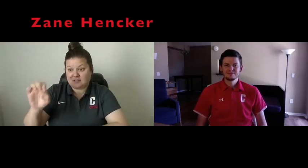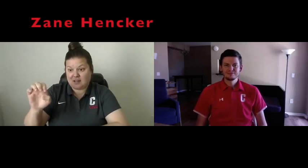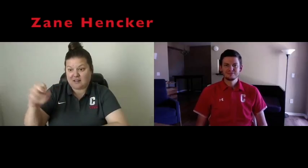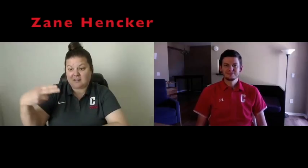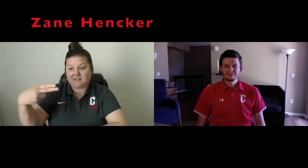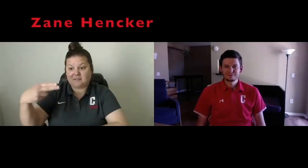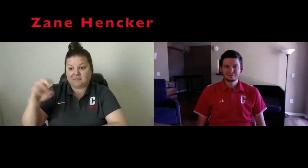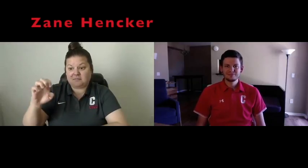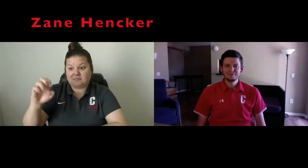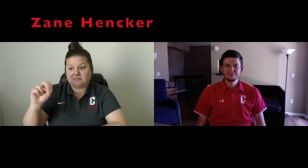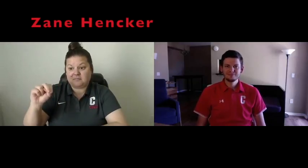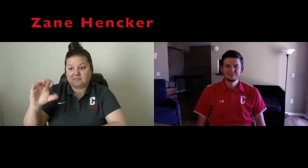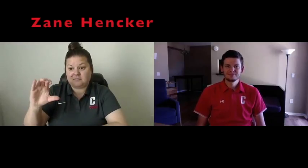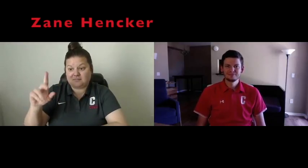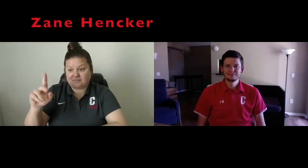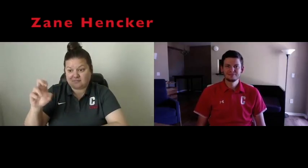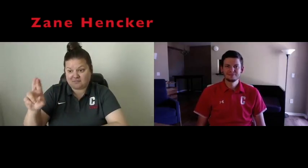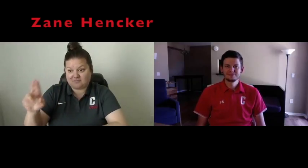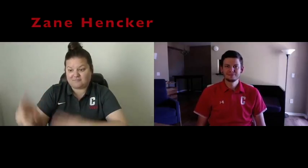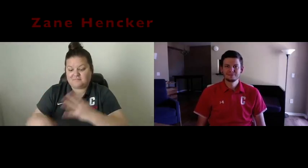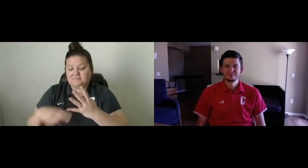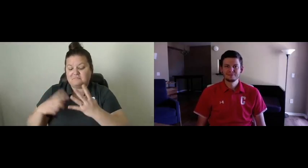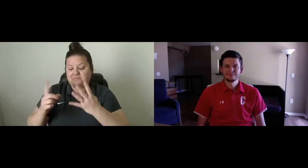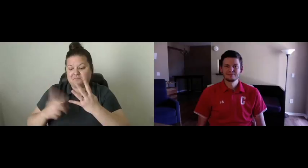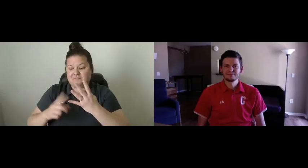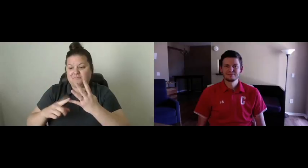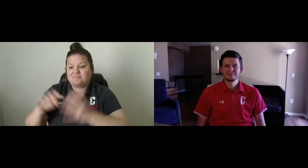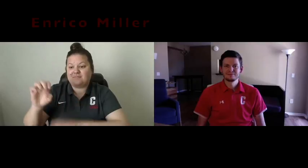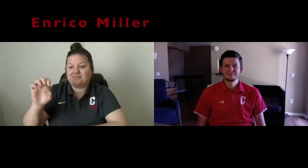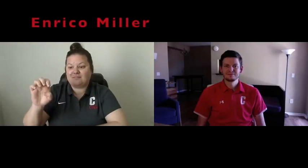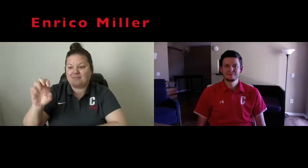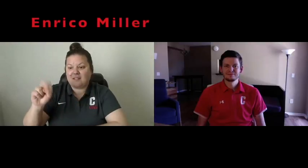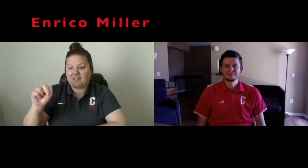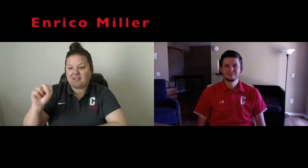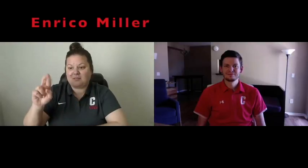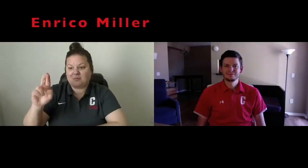And 4th and final student, Enrico Miller.